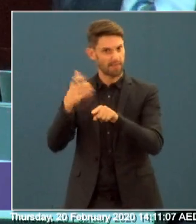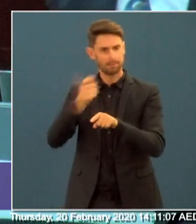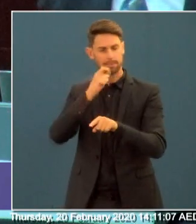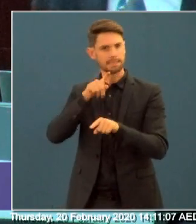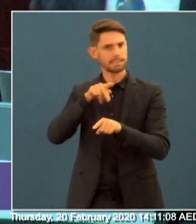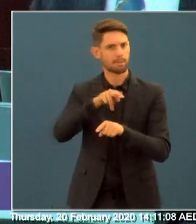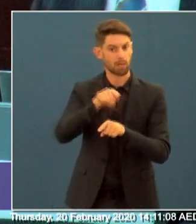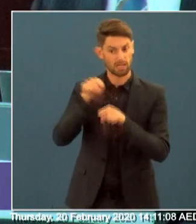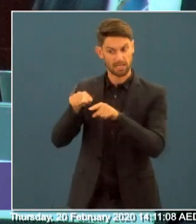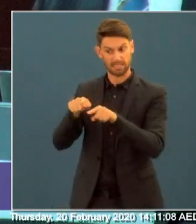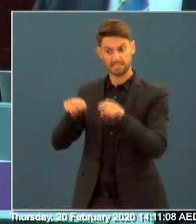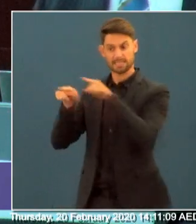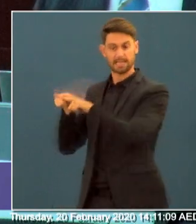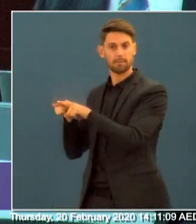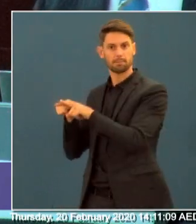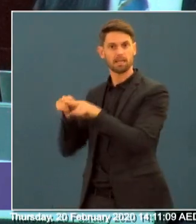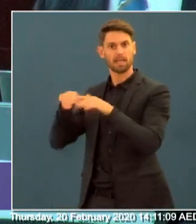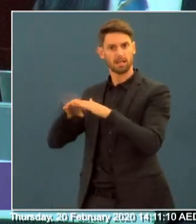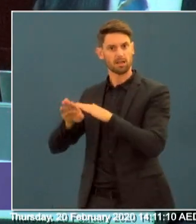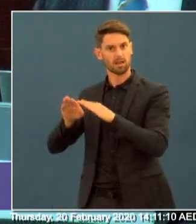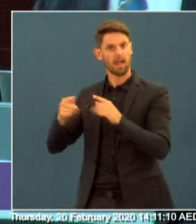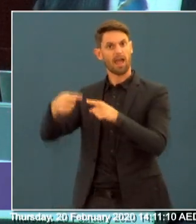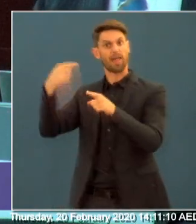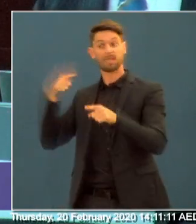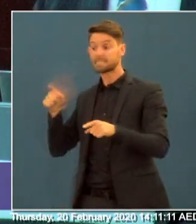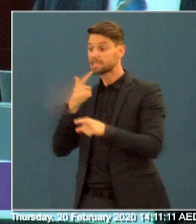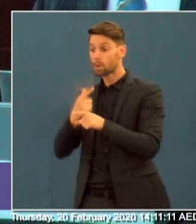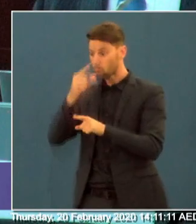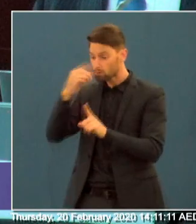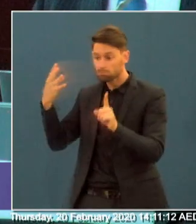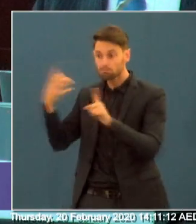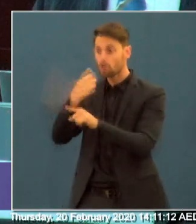that could be done within a year or two? Is that right? That's correct.